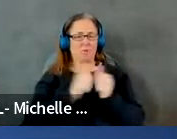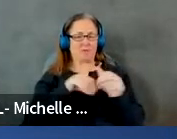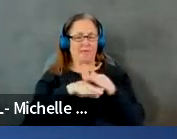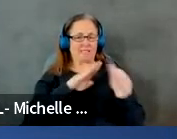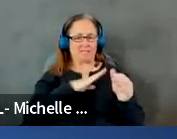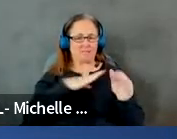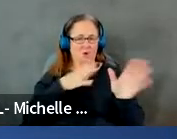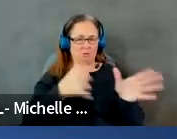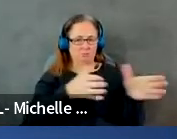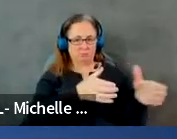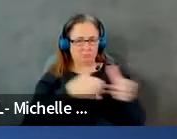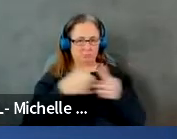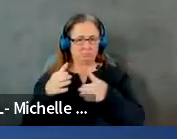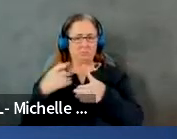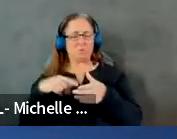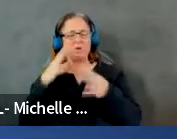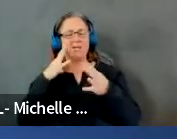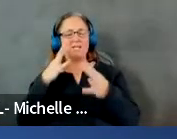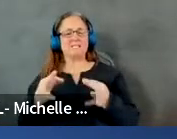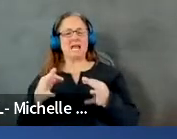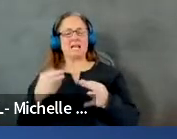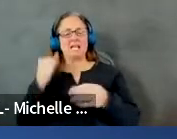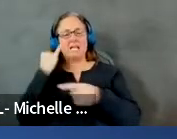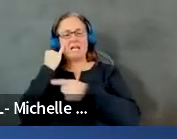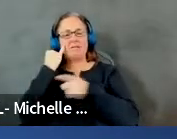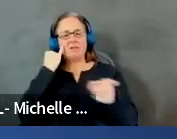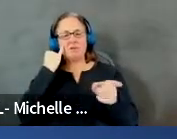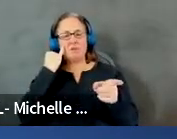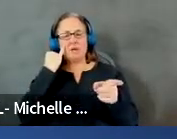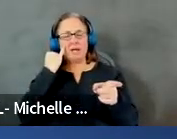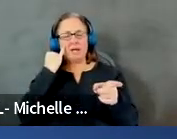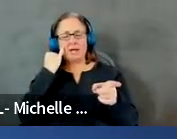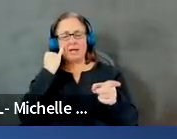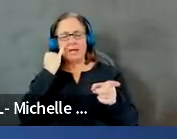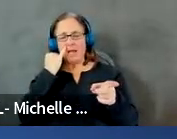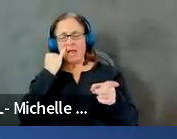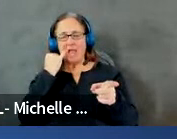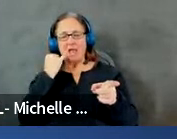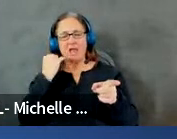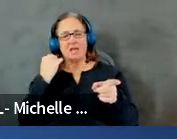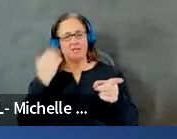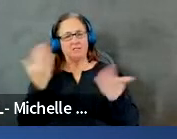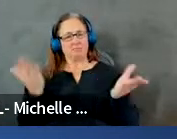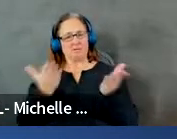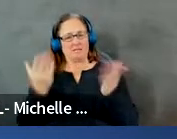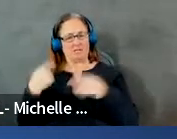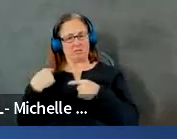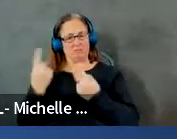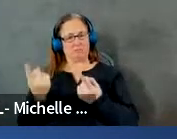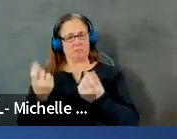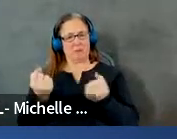we decided to, for those of y'all who have been present throughout the many webinars or who were